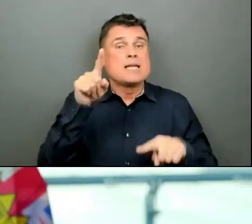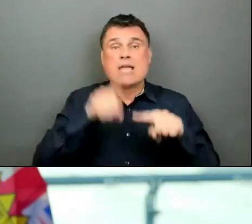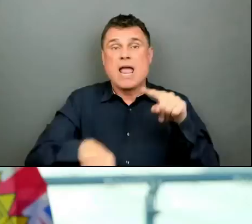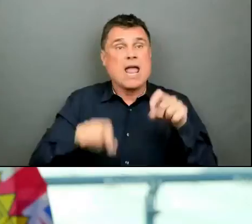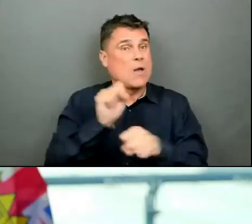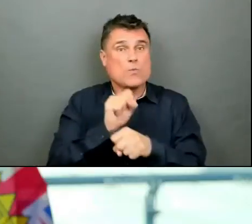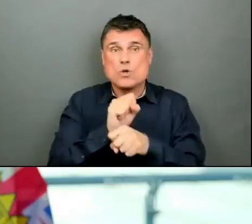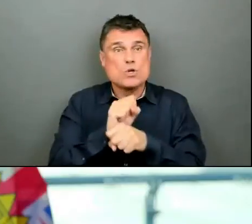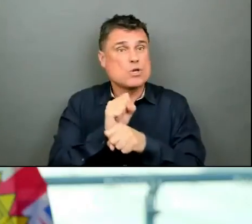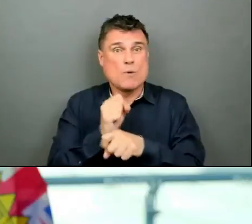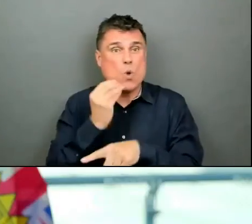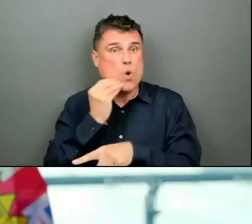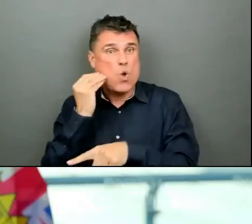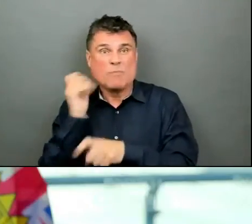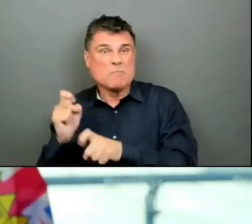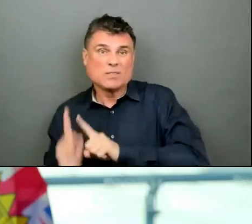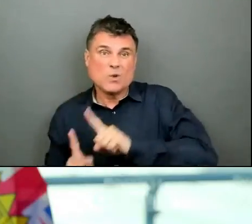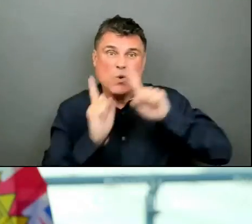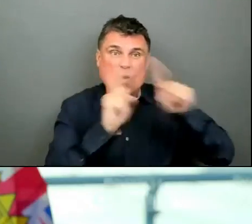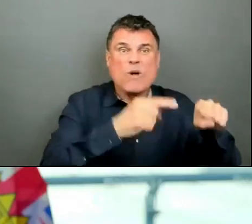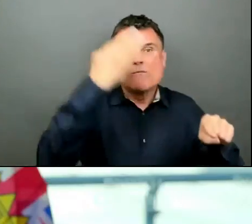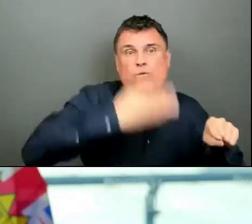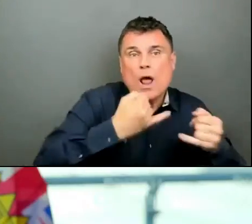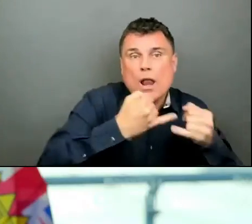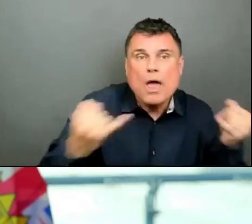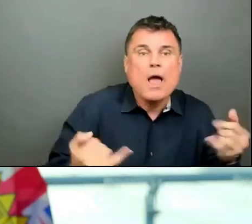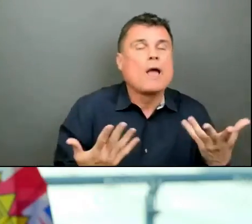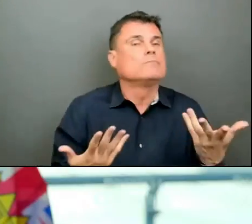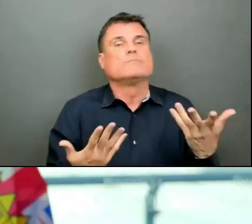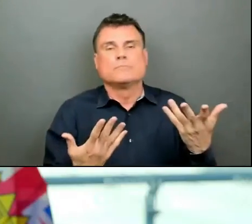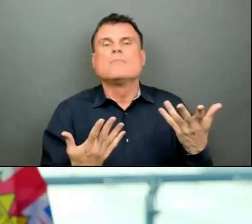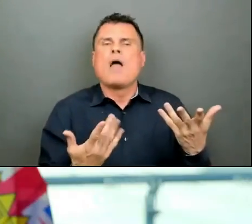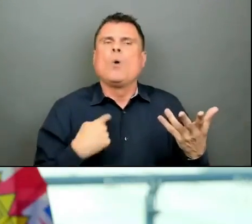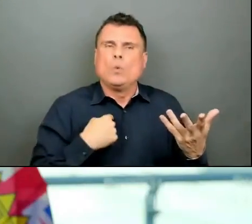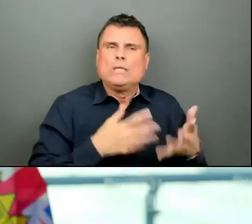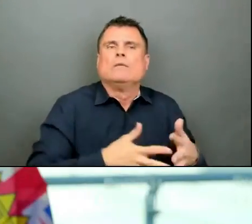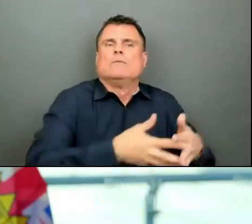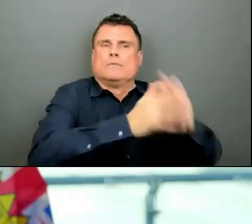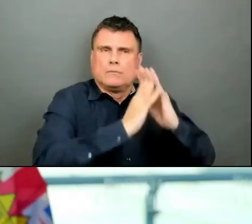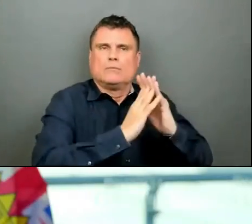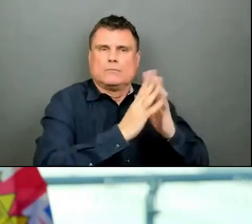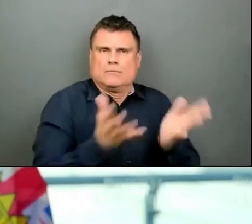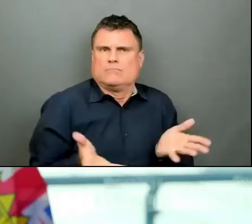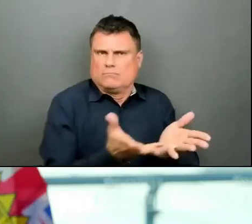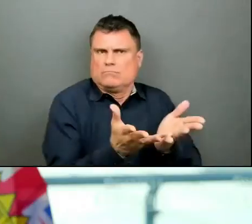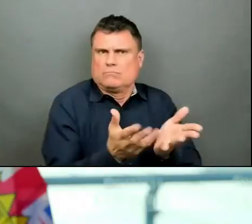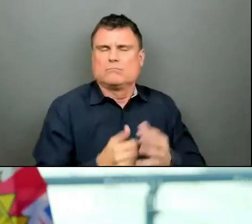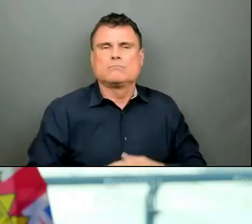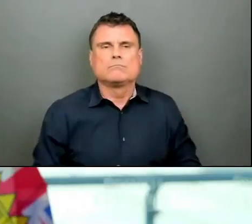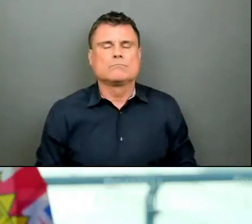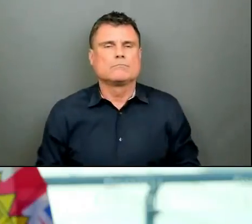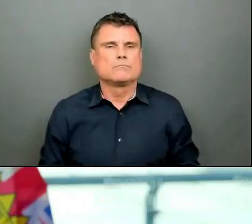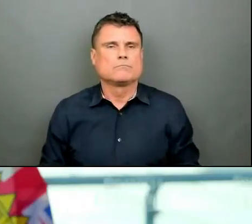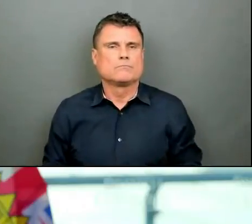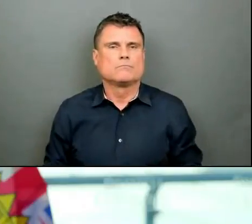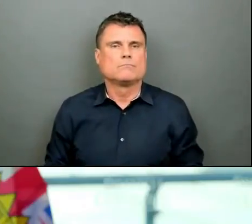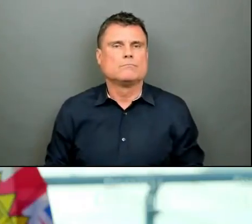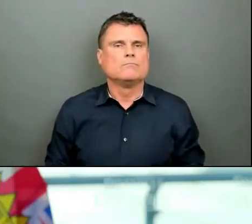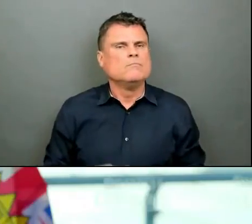and yes, the PRA program will be going